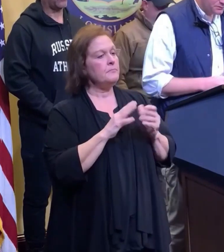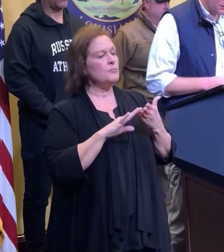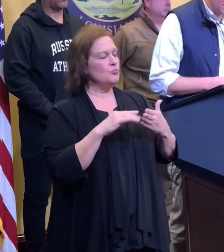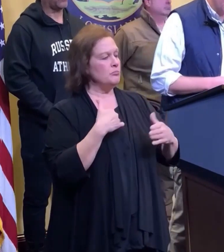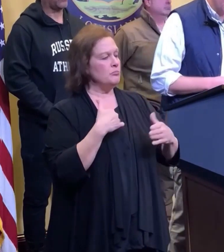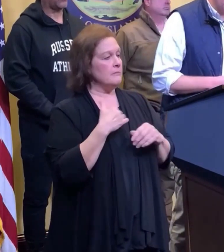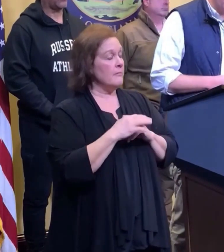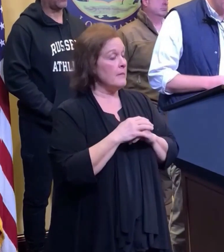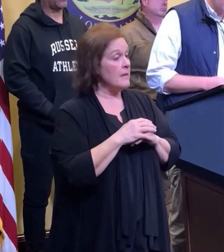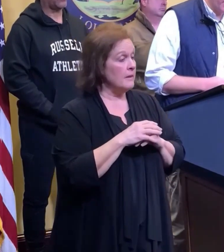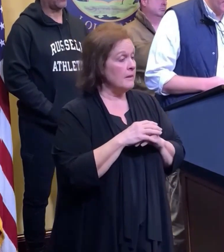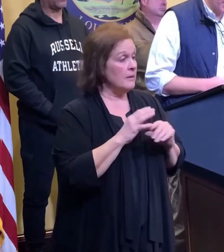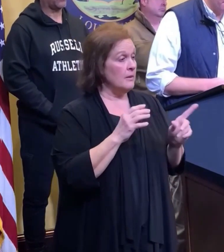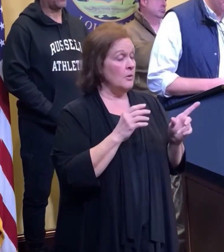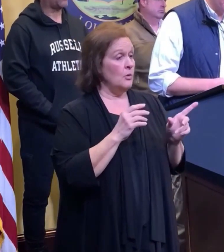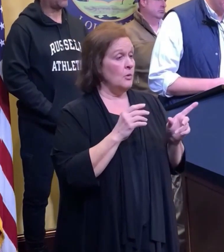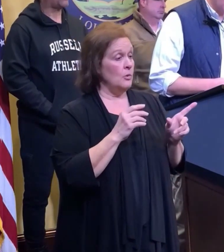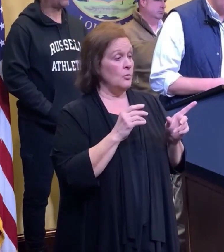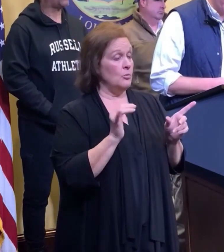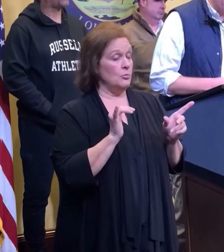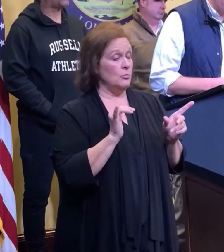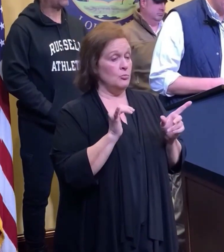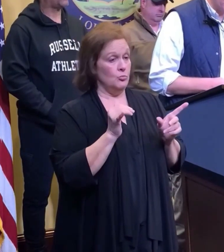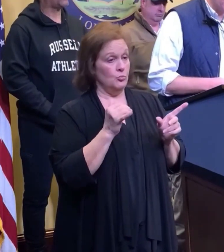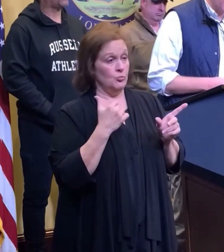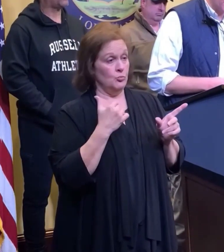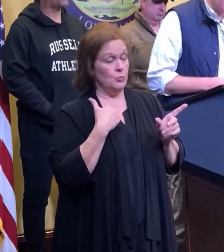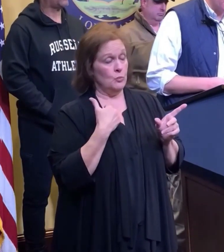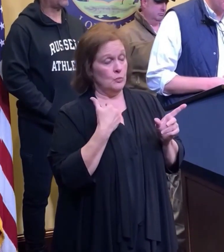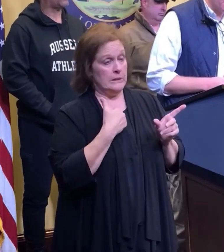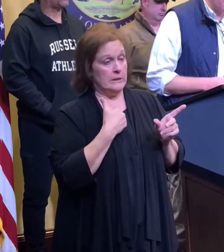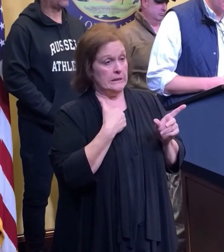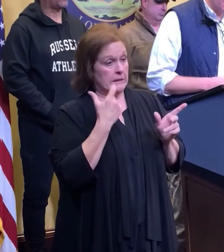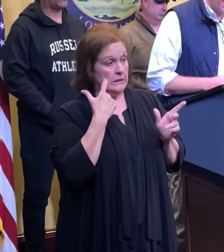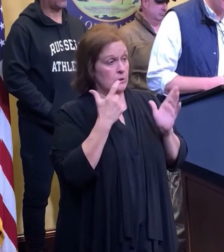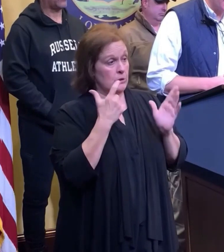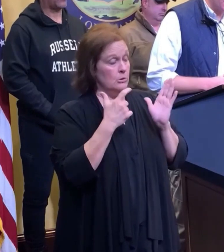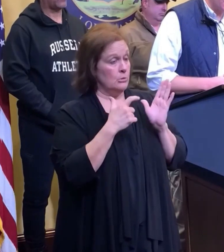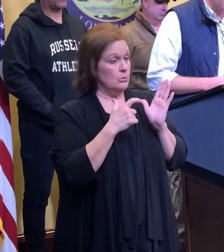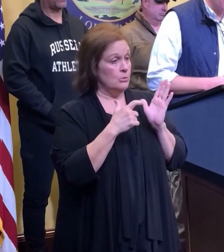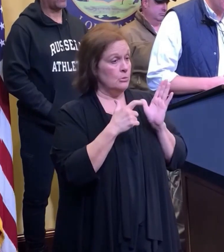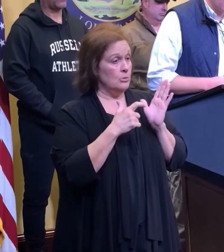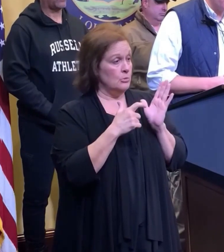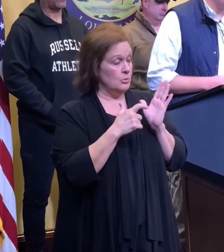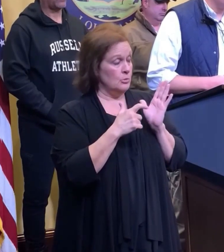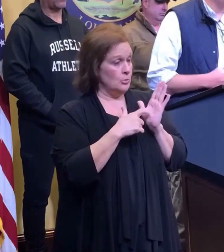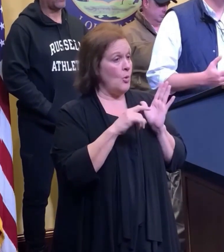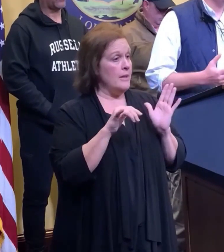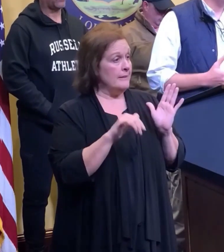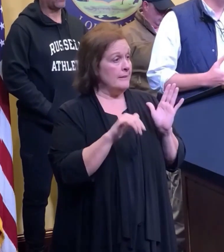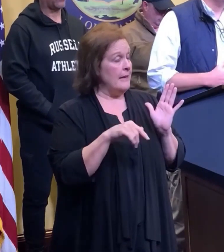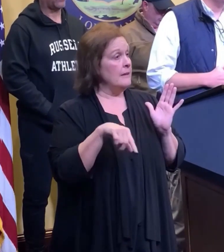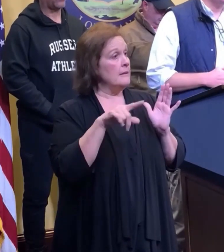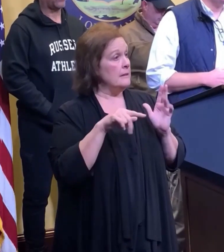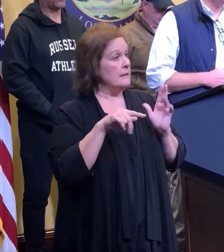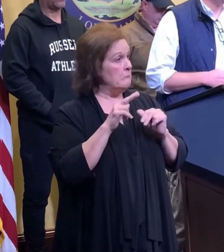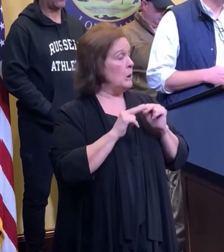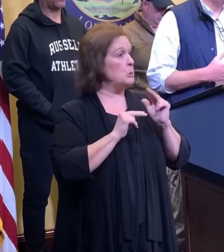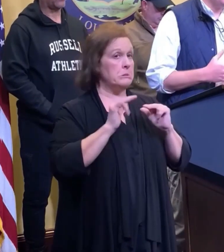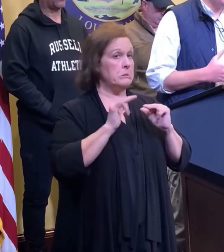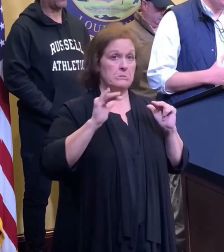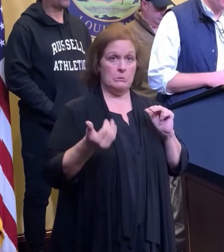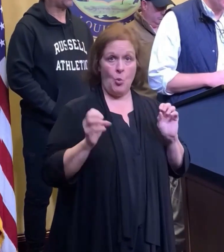additionally we um we are seeing um that our buildings are largely okay police and fire